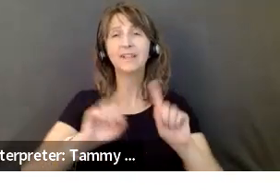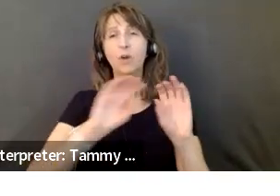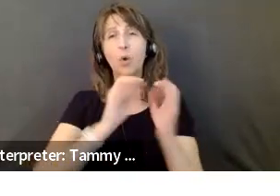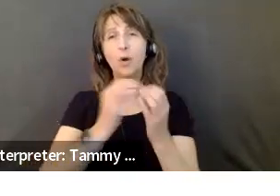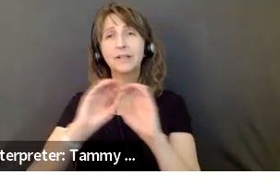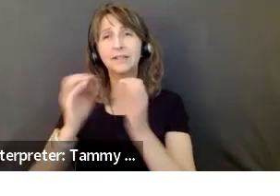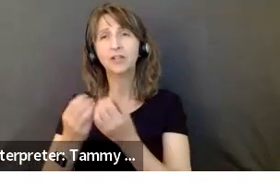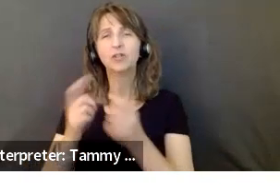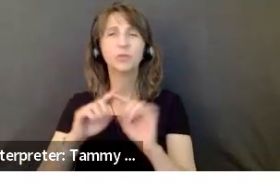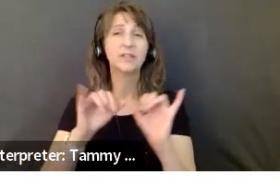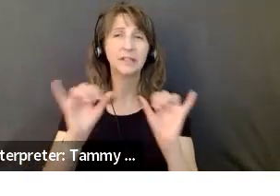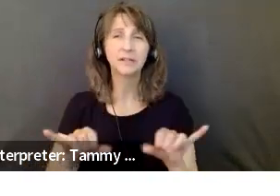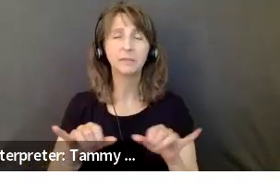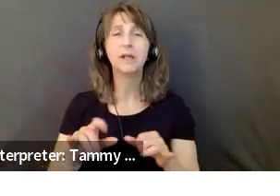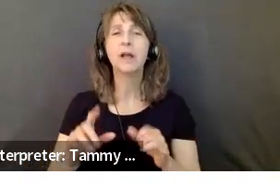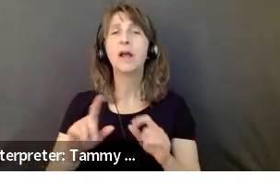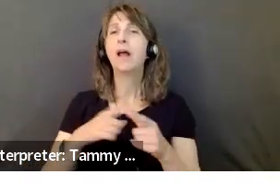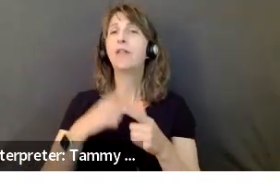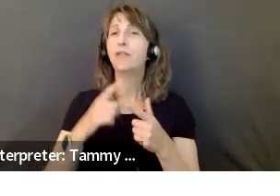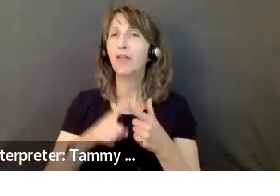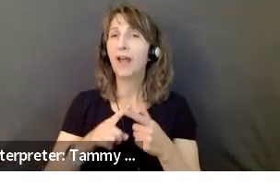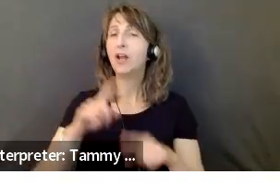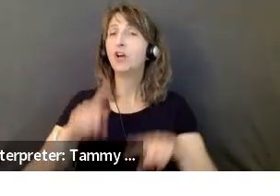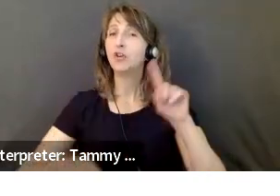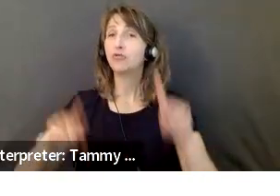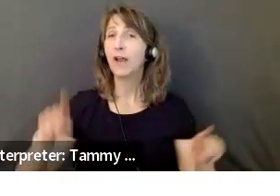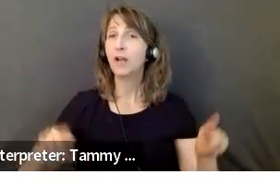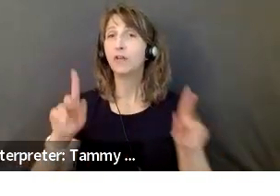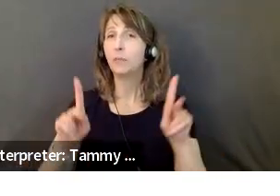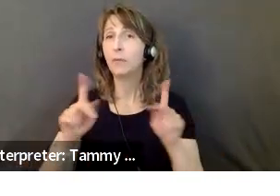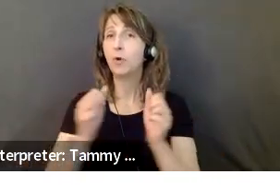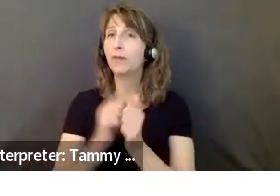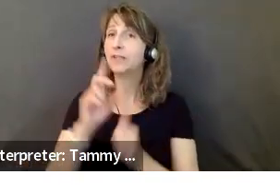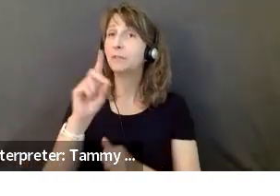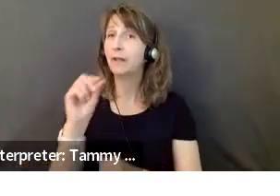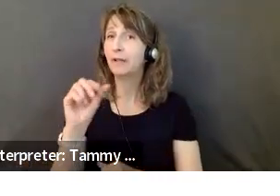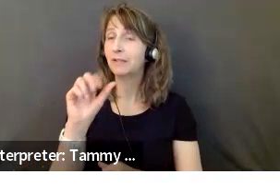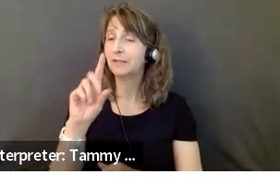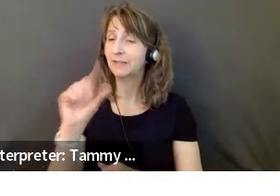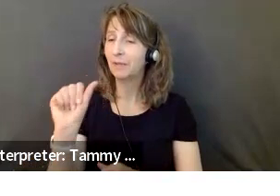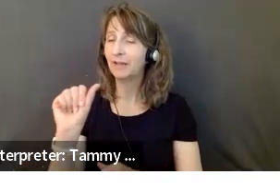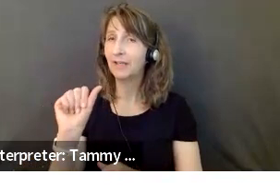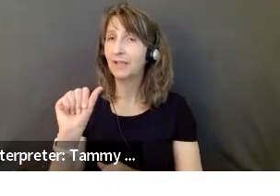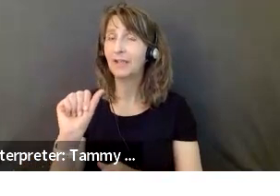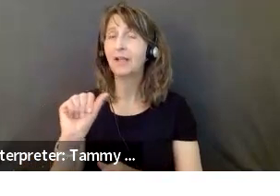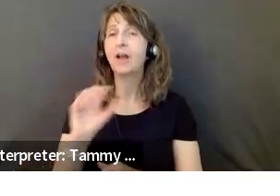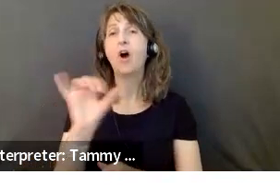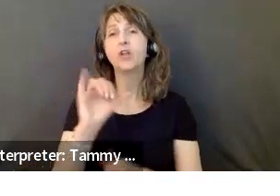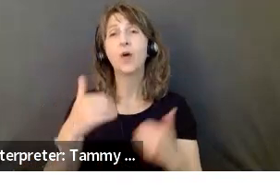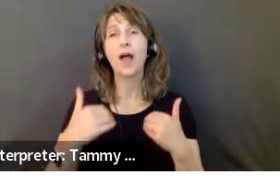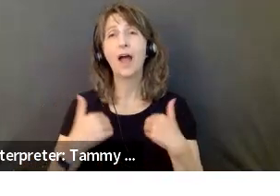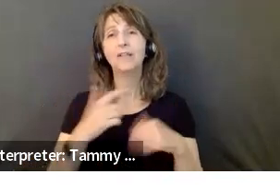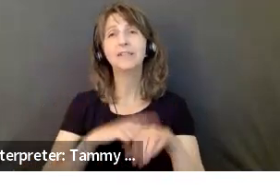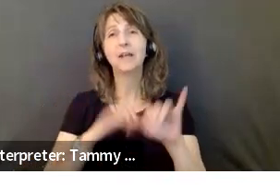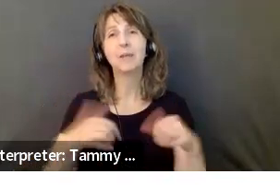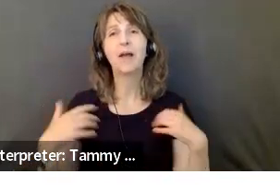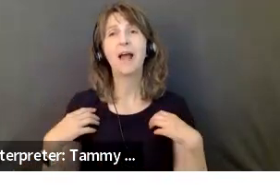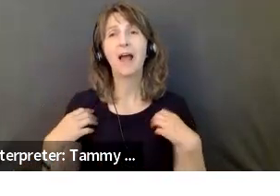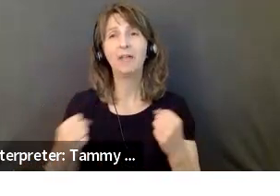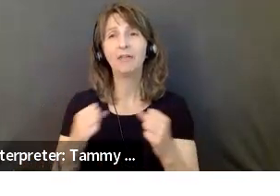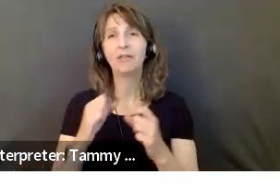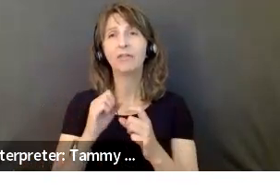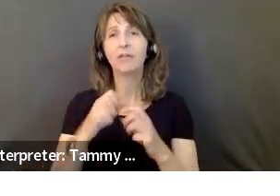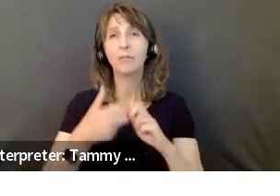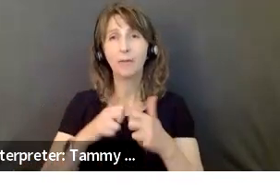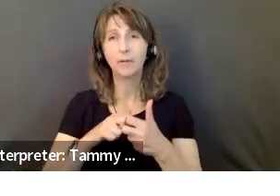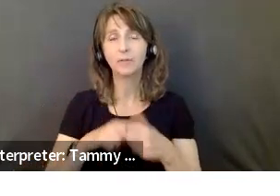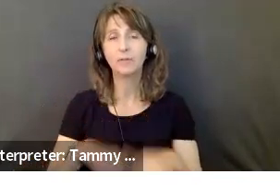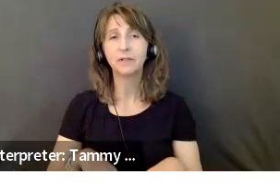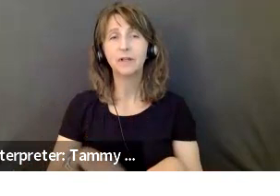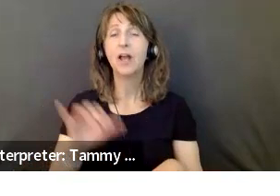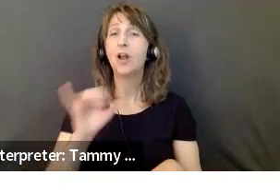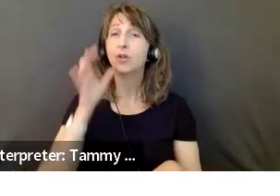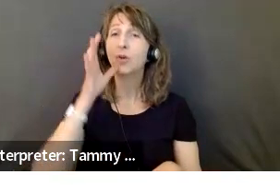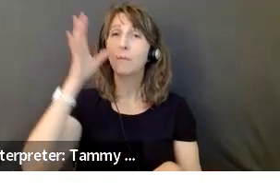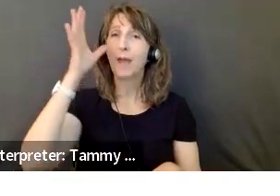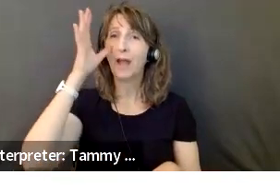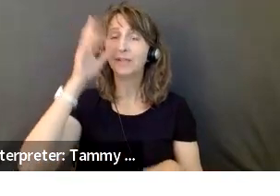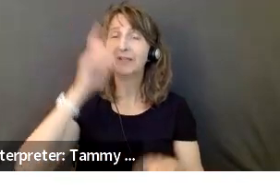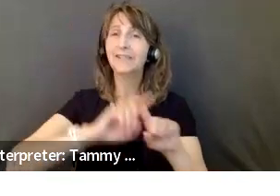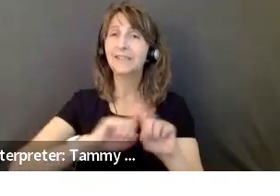A range of individuals. With disabilities that also had co current behavior health conditions and then parents across a wide range of ages to ensure that we had.